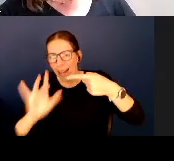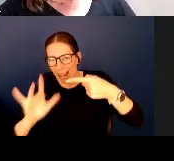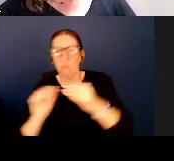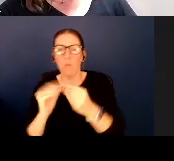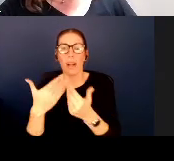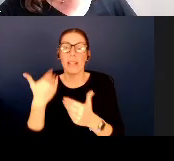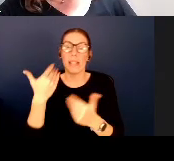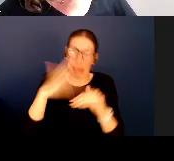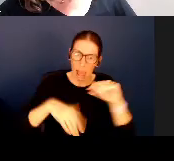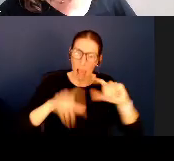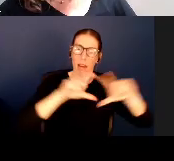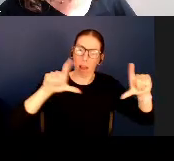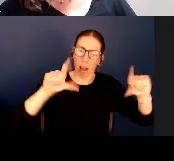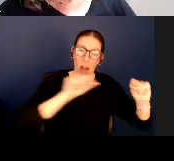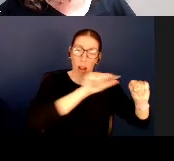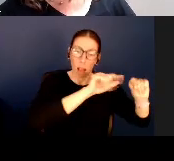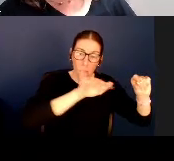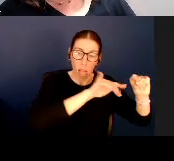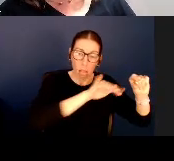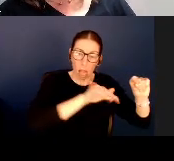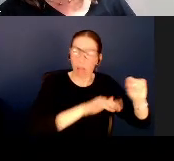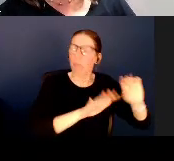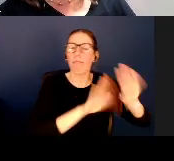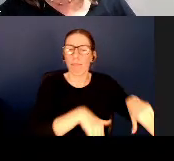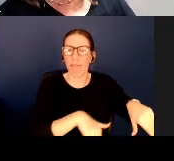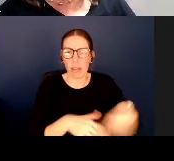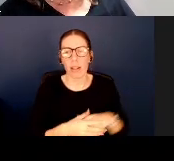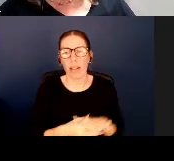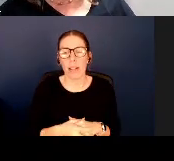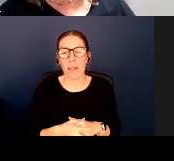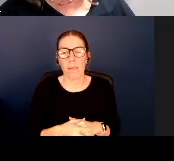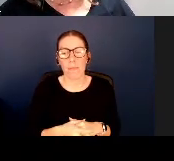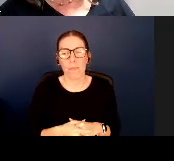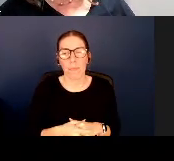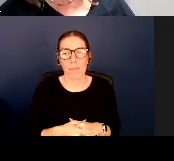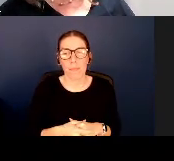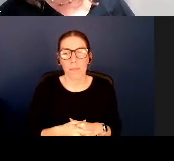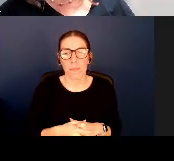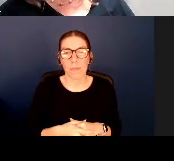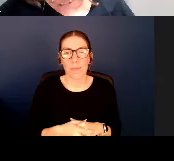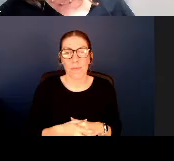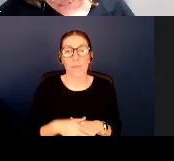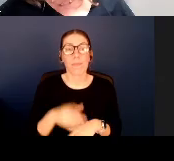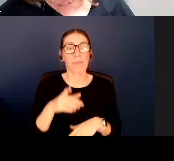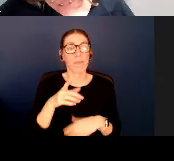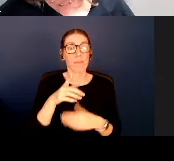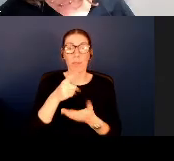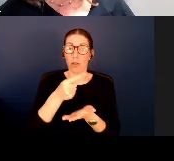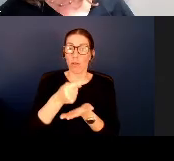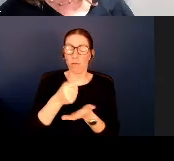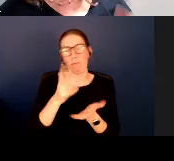um there weren't always very clearly defined treatment dates. So what I mean by this is